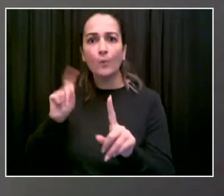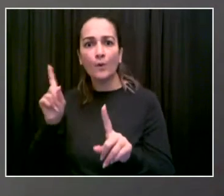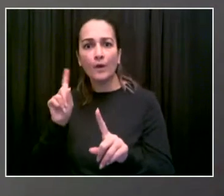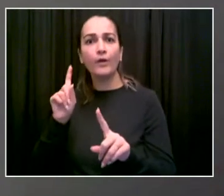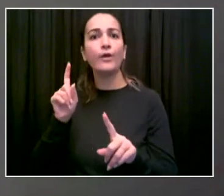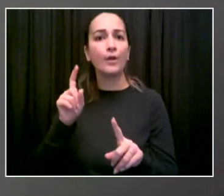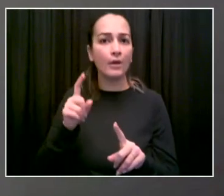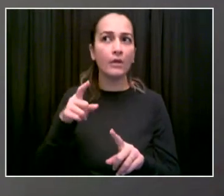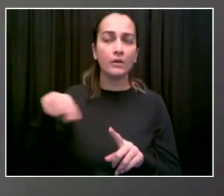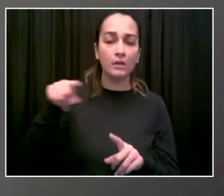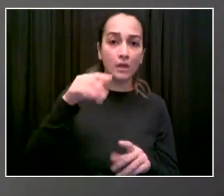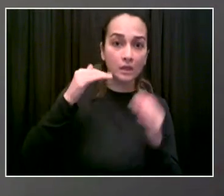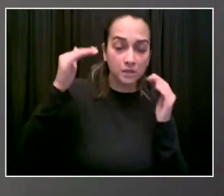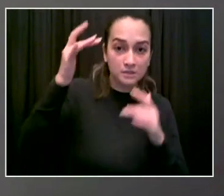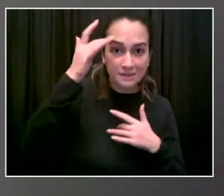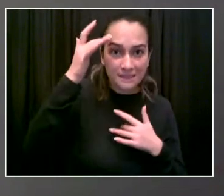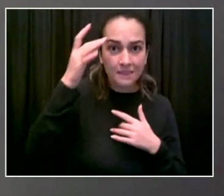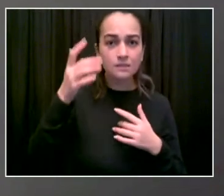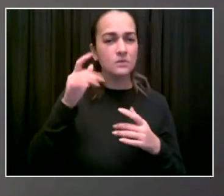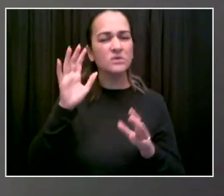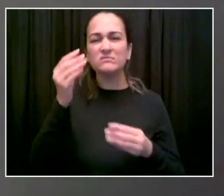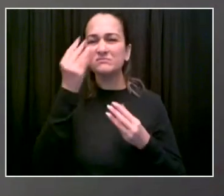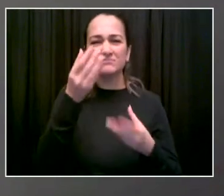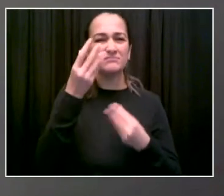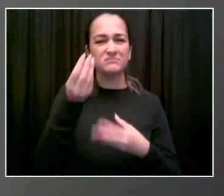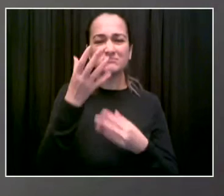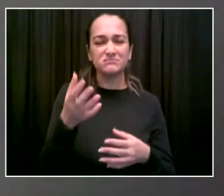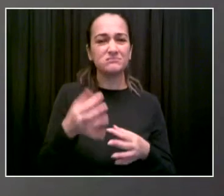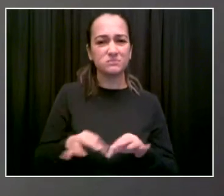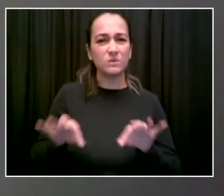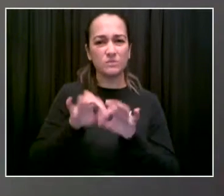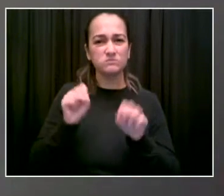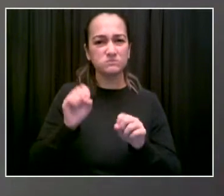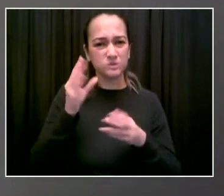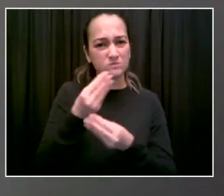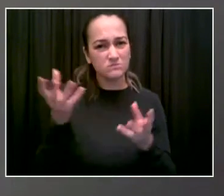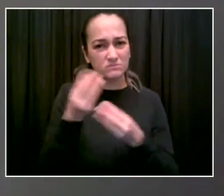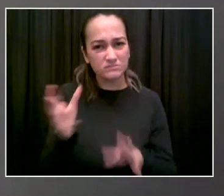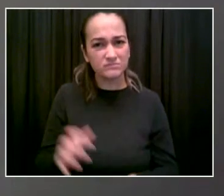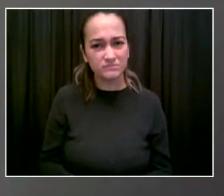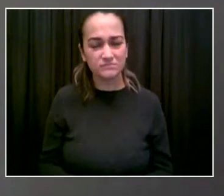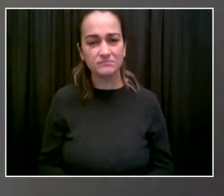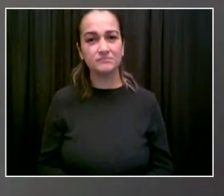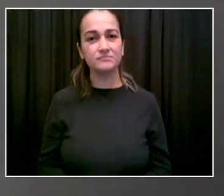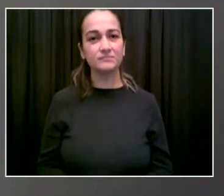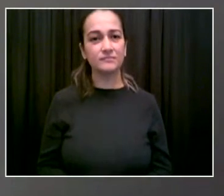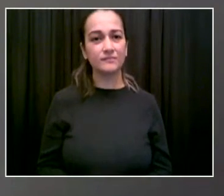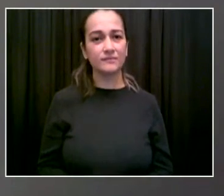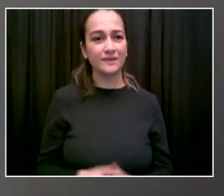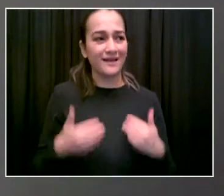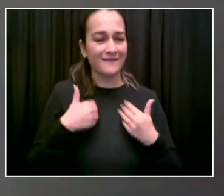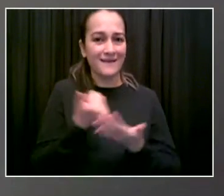OR AN ADULT WHO HAS COVID THAT WE ARE ABLE TO QUICKLY RESPOND